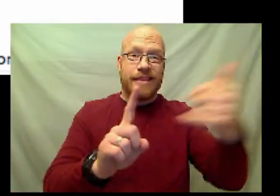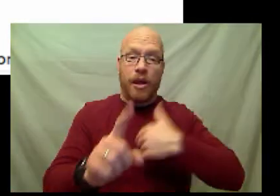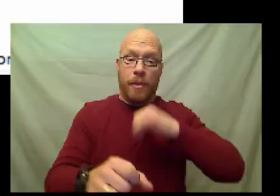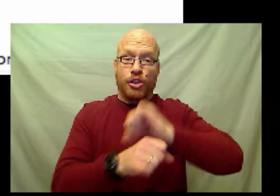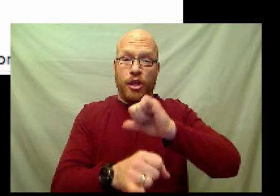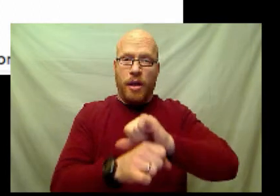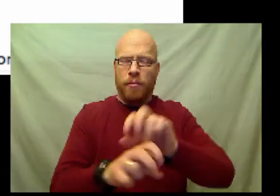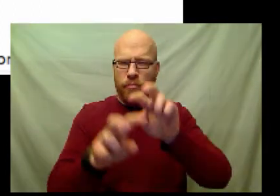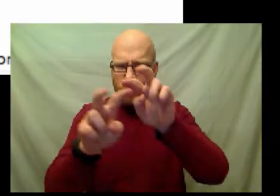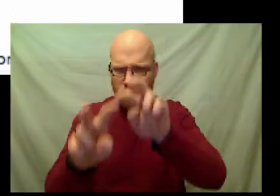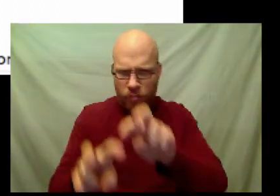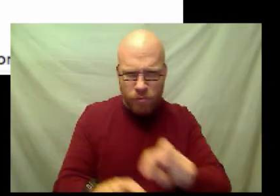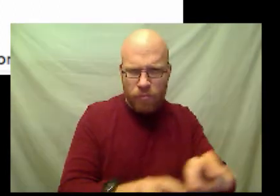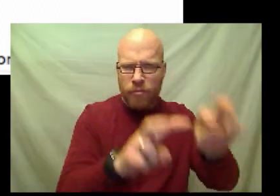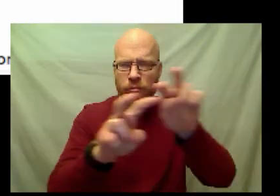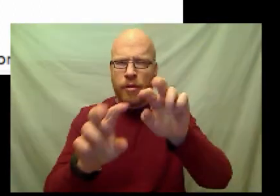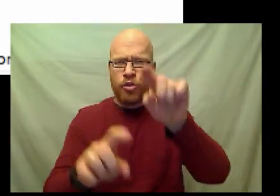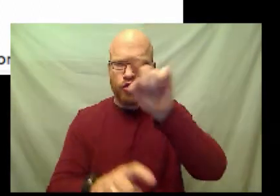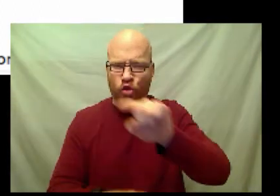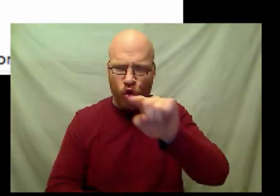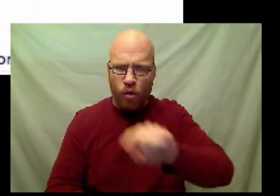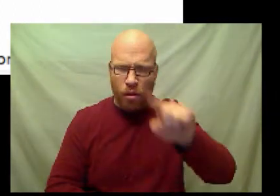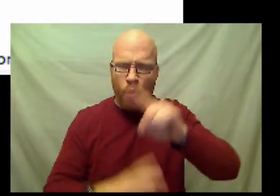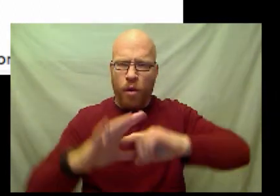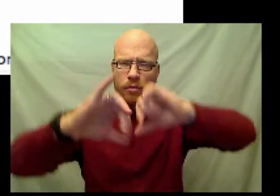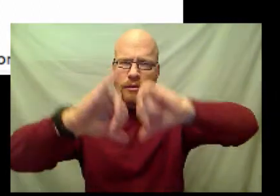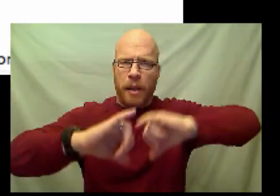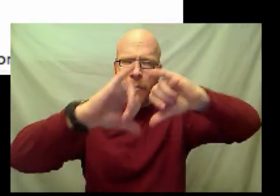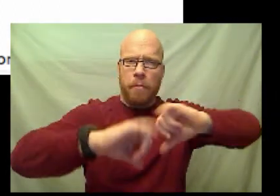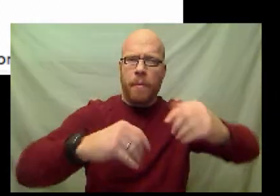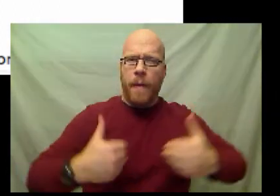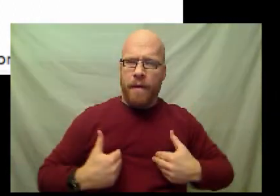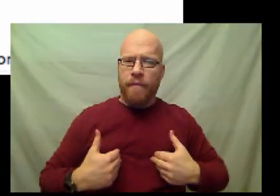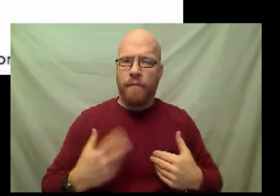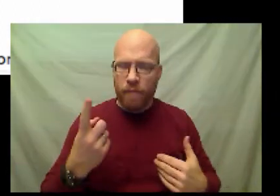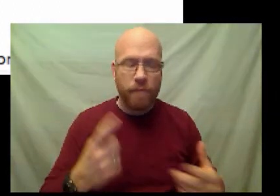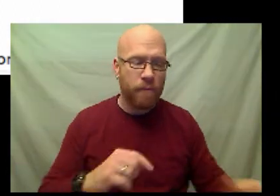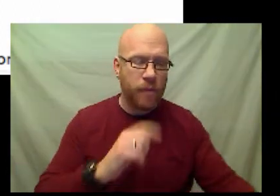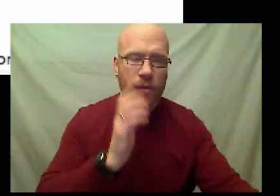Now my job is to find things that each term have in common